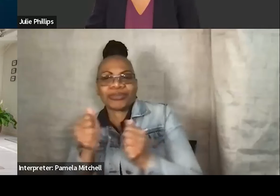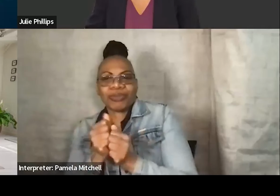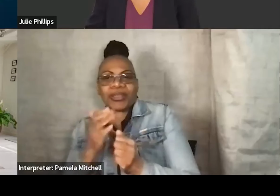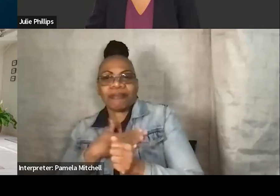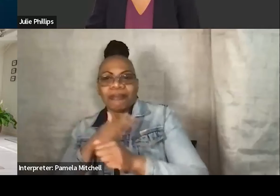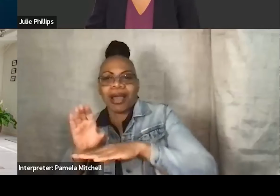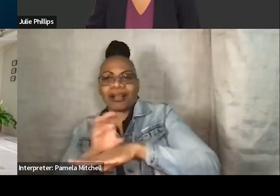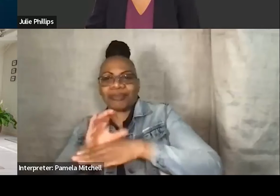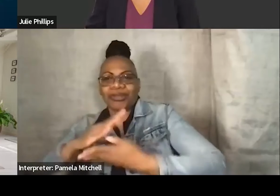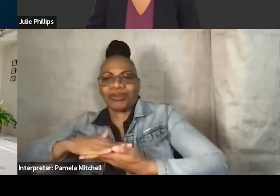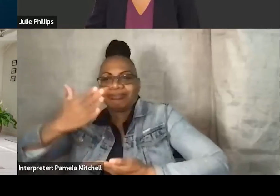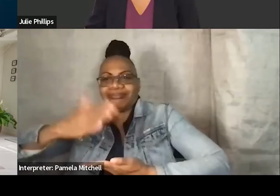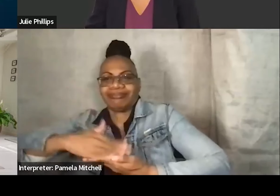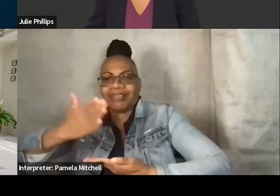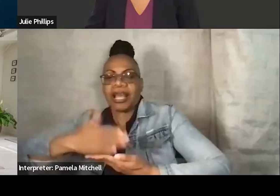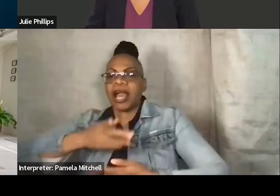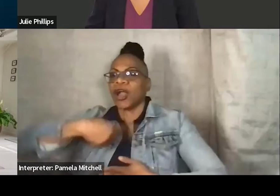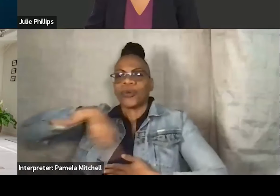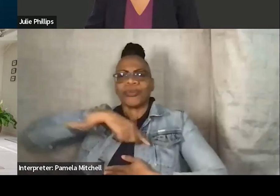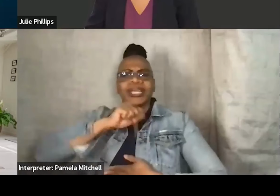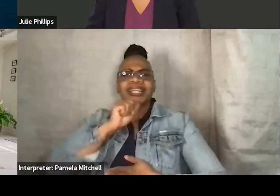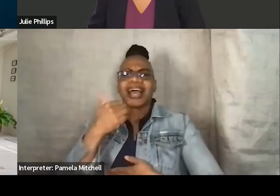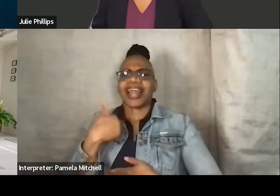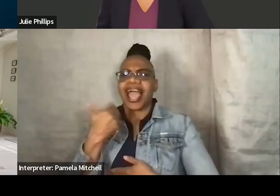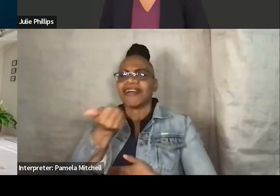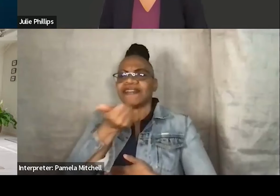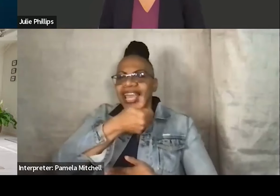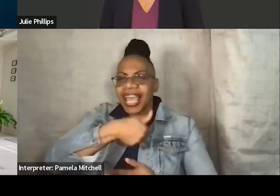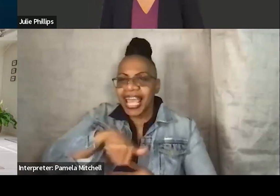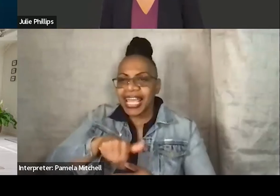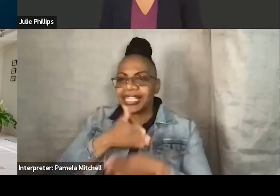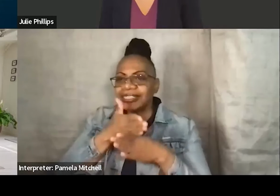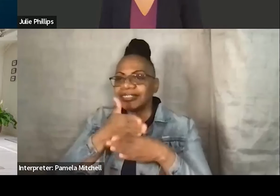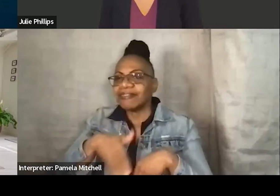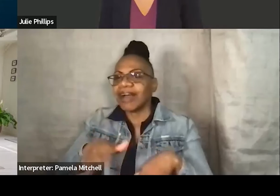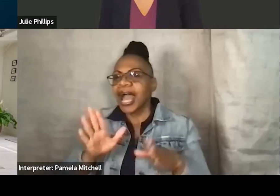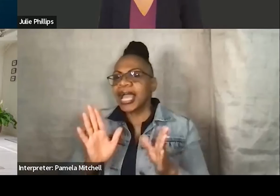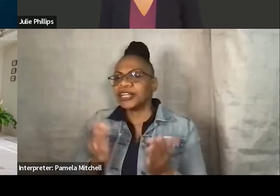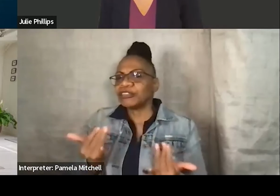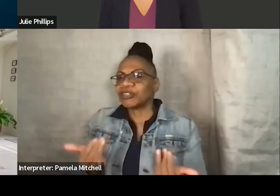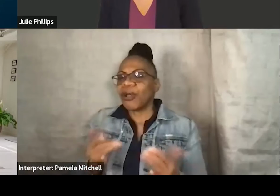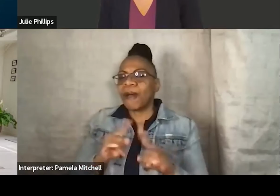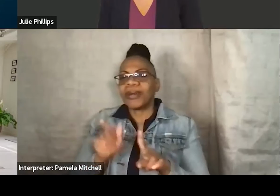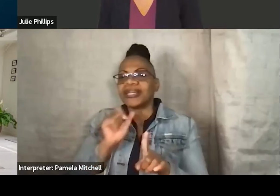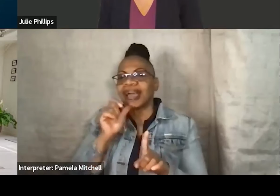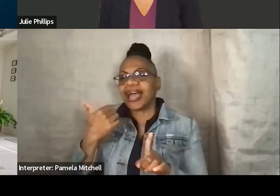Yeah, we don't have any dividers, currently, and have not seen a need to do that at this point.